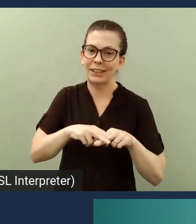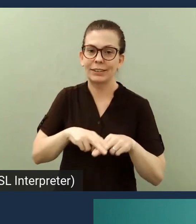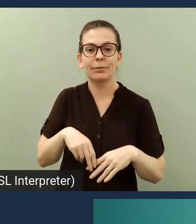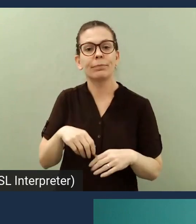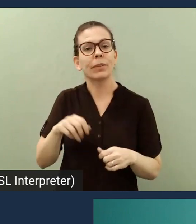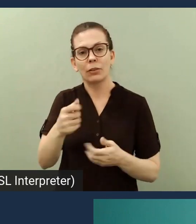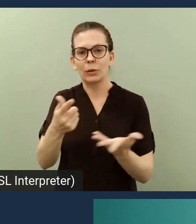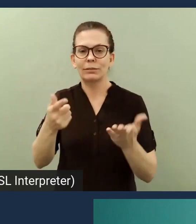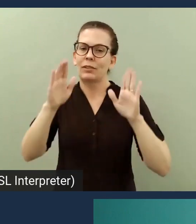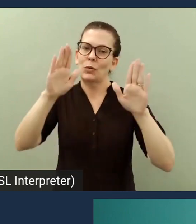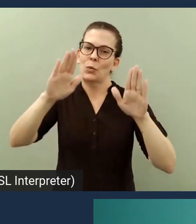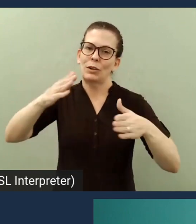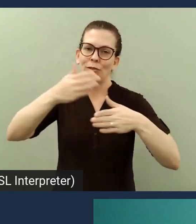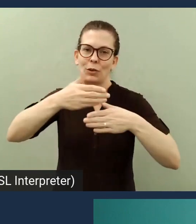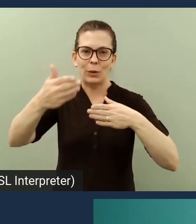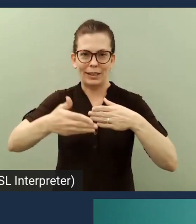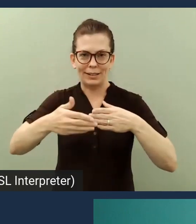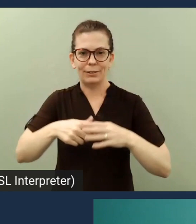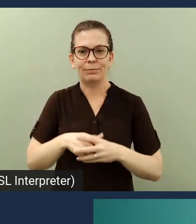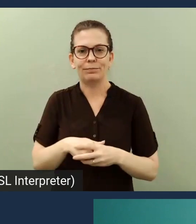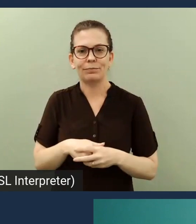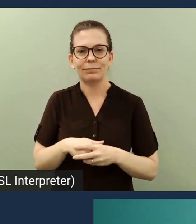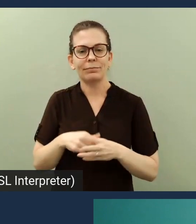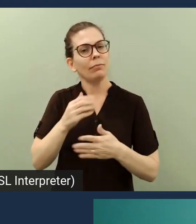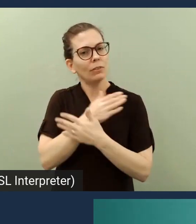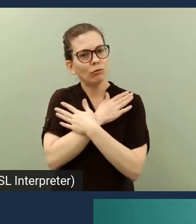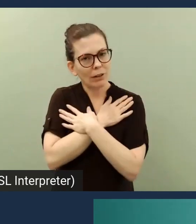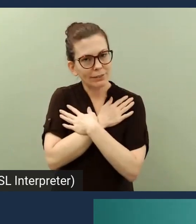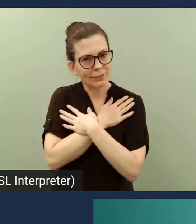have a wonderful weekend, rest up, and check out--